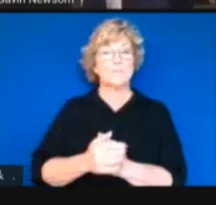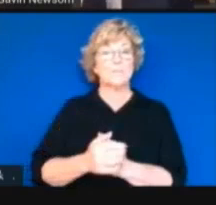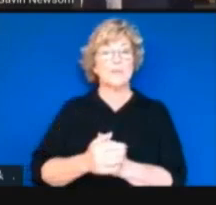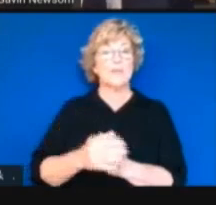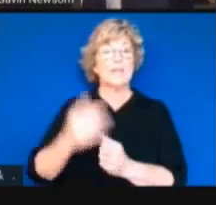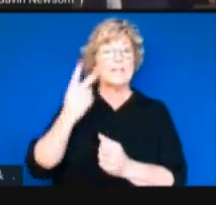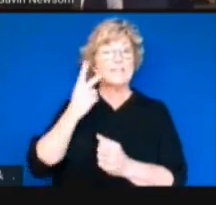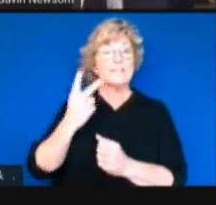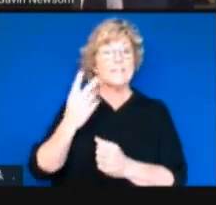THAT'S OVER 14-DAY.